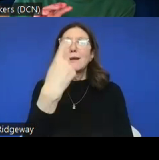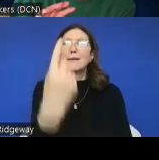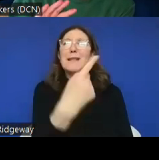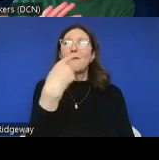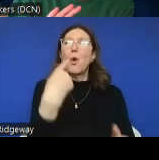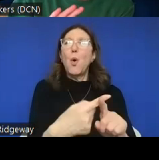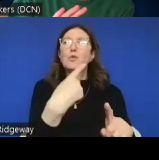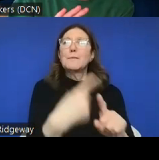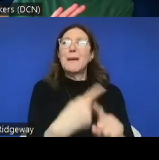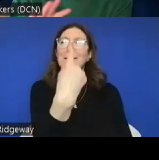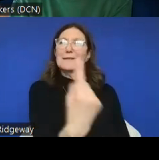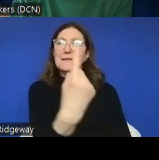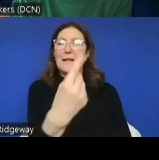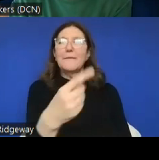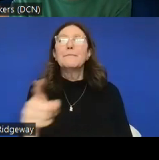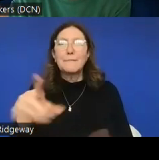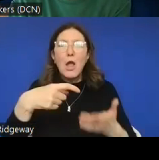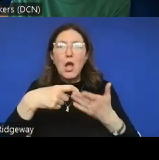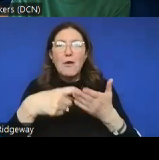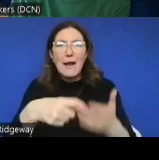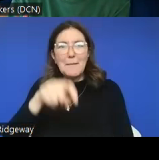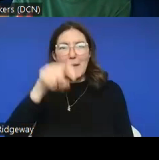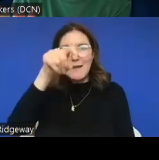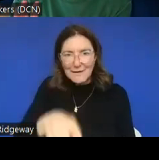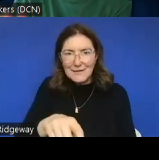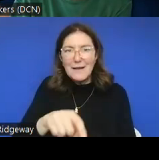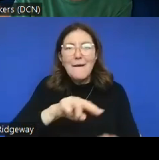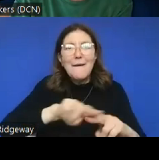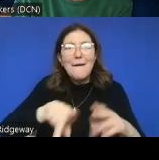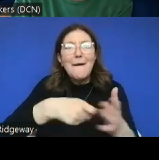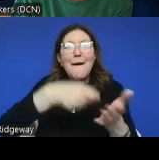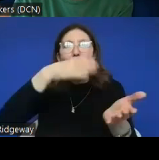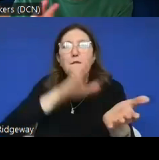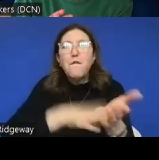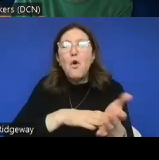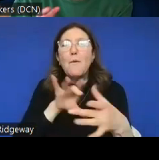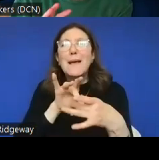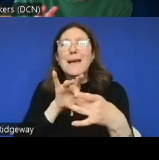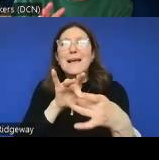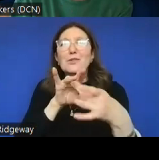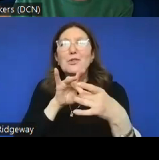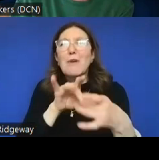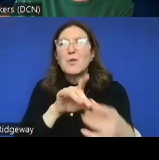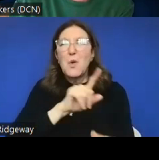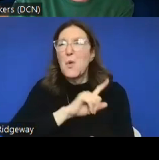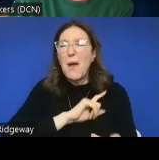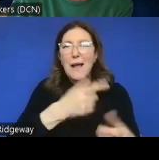We'd recommend turning the form interactions off because it doesn't work very well, and it passes a lot of weird data in there.